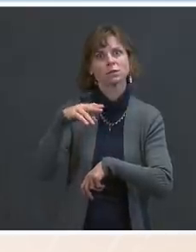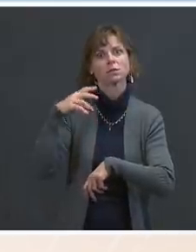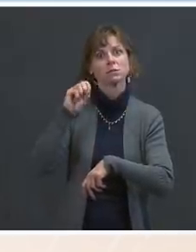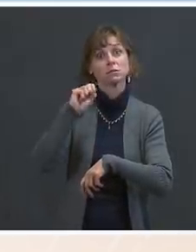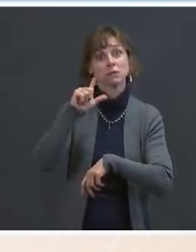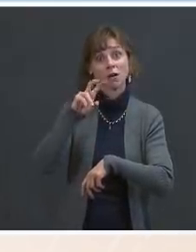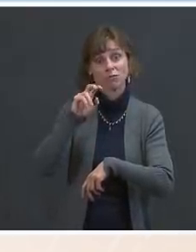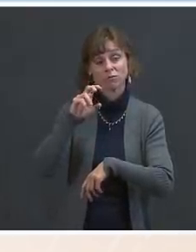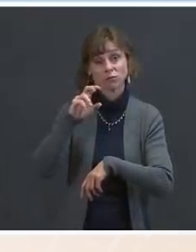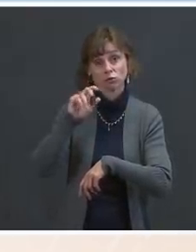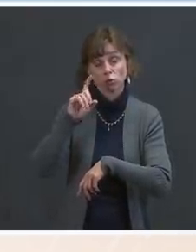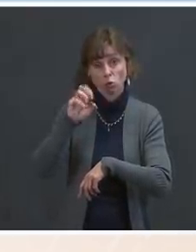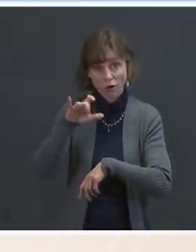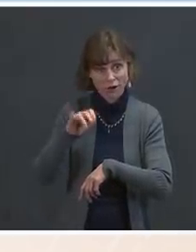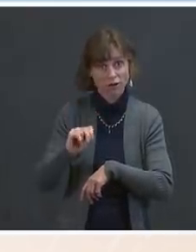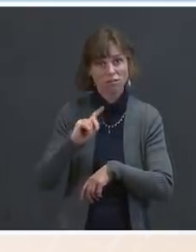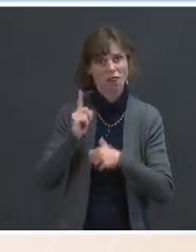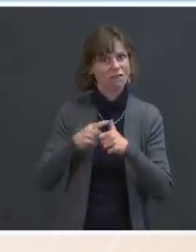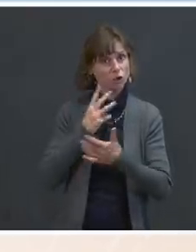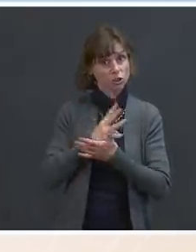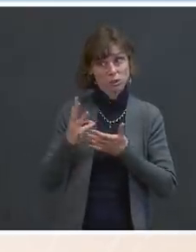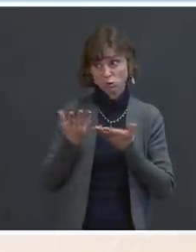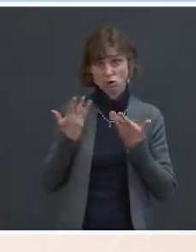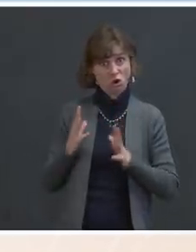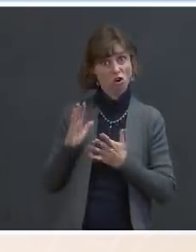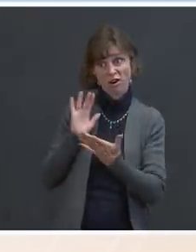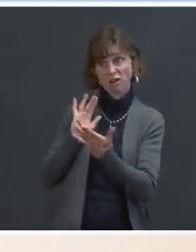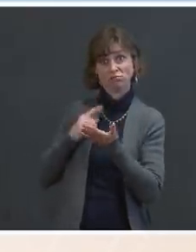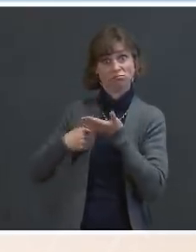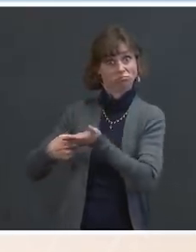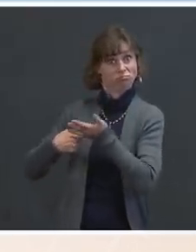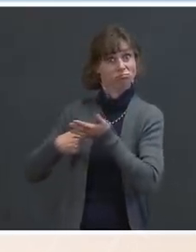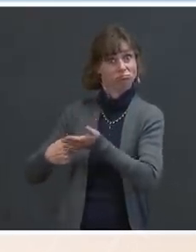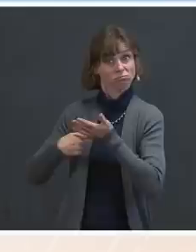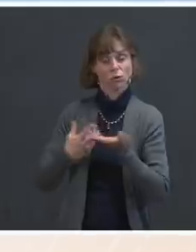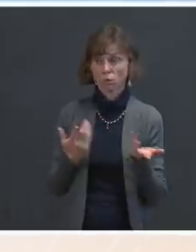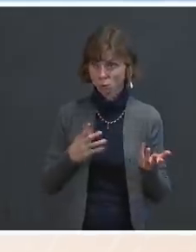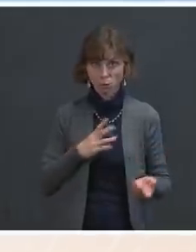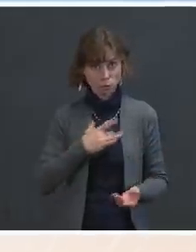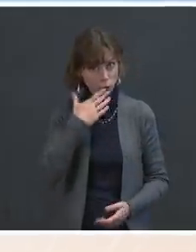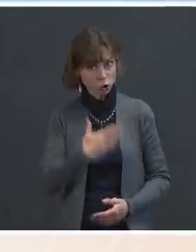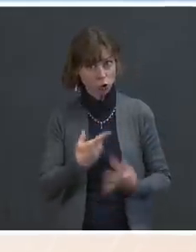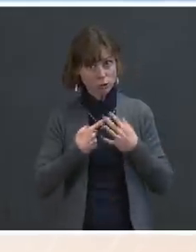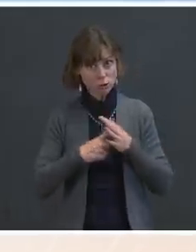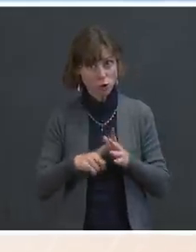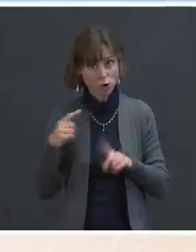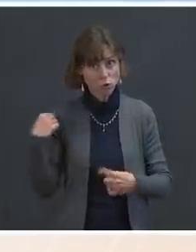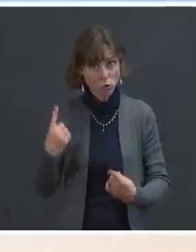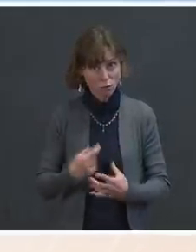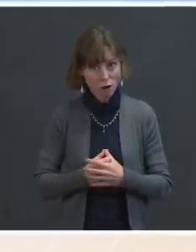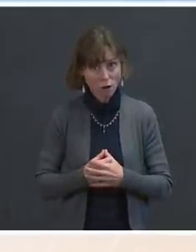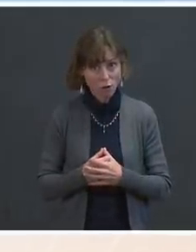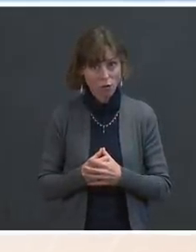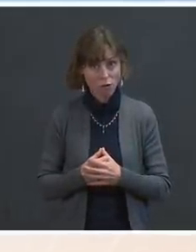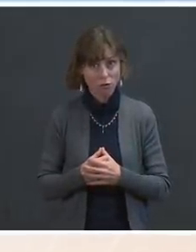you know, six weeks of government. So I think we've gotten off to a big start, a fast start in that engagement. Ms. Psaki: Jonathan.